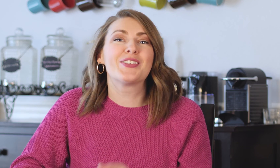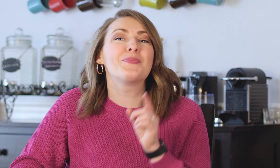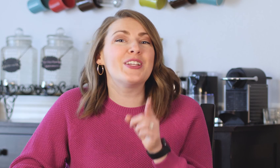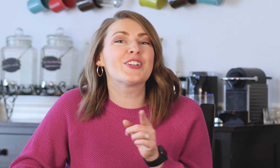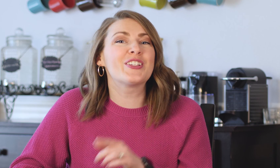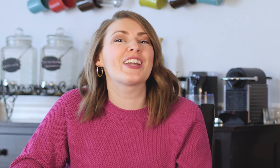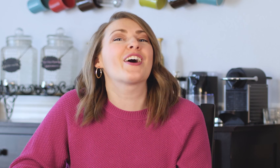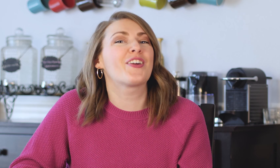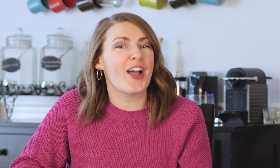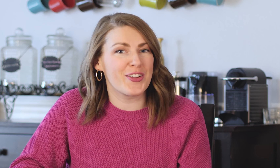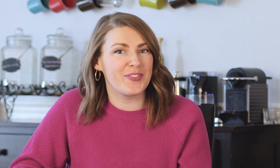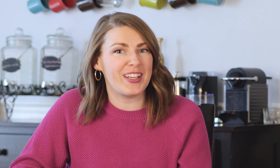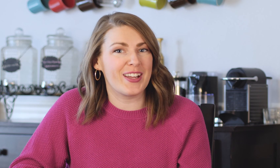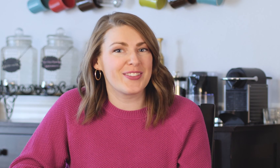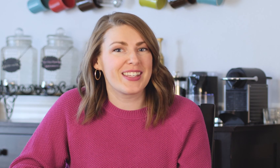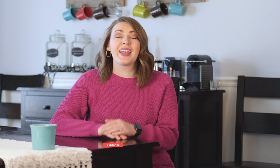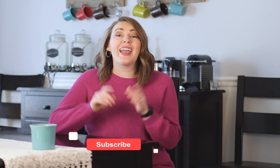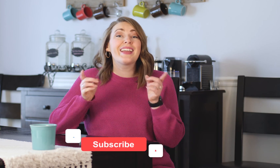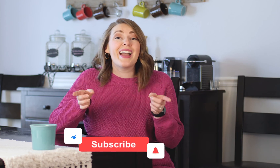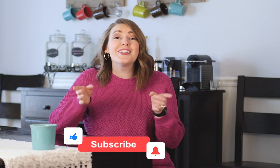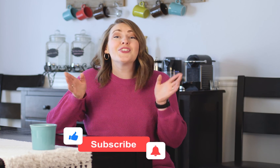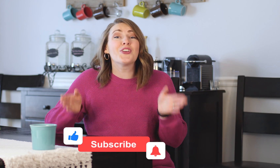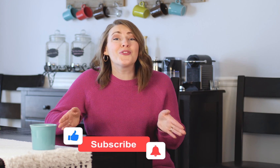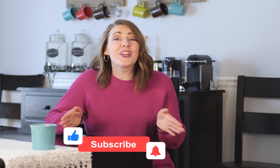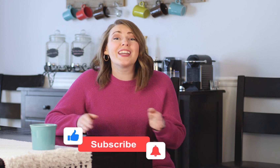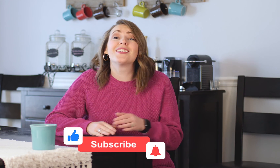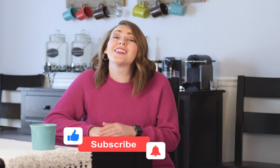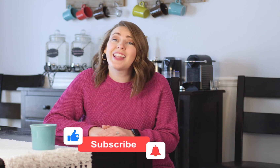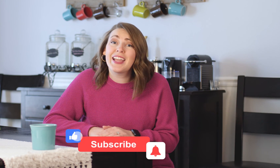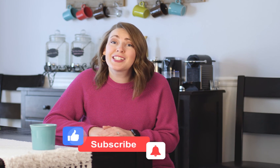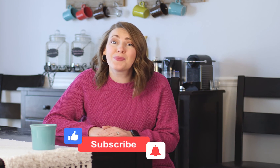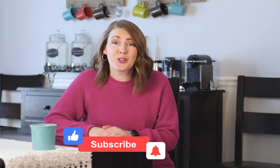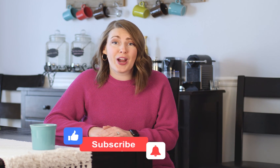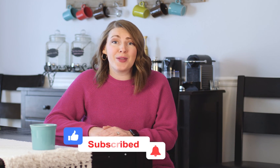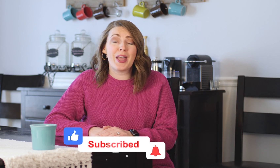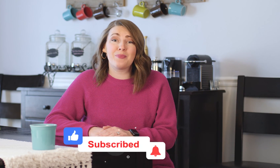so be sure to check out our other videos. And guys don't forget to like, subscribe, and be